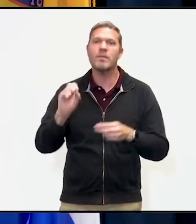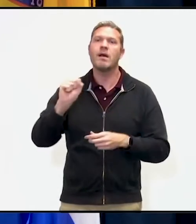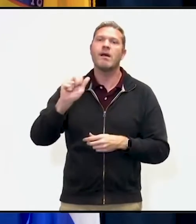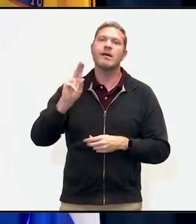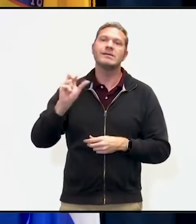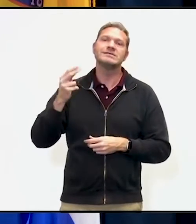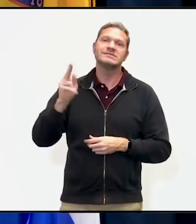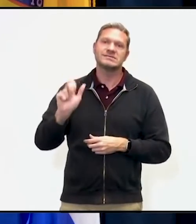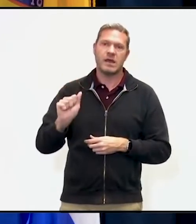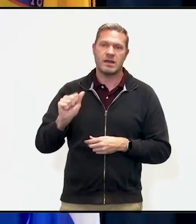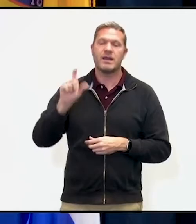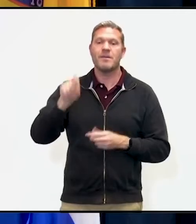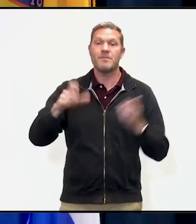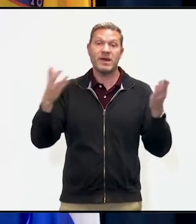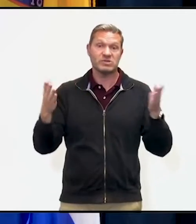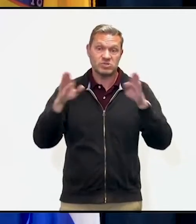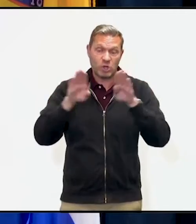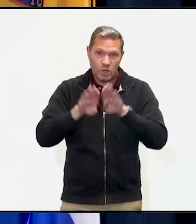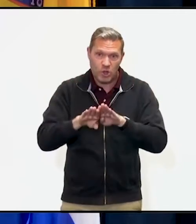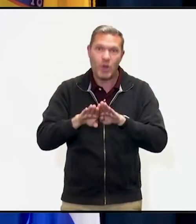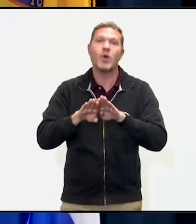will be in the Health protocol that we release later tonight.